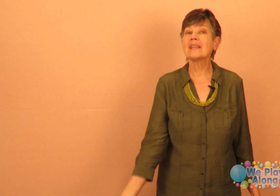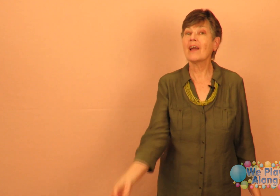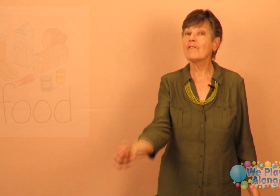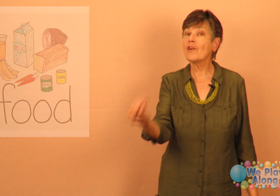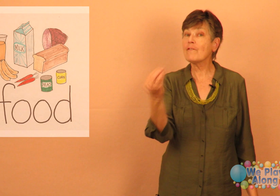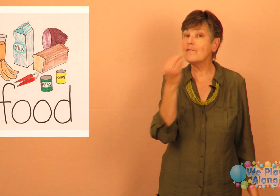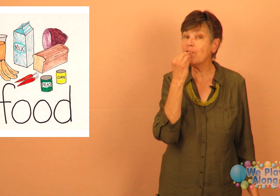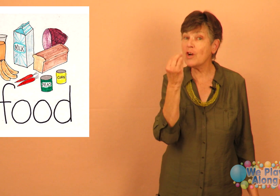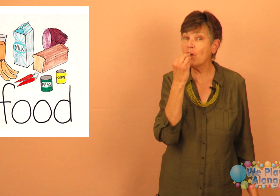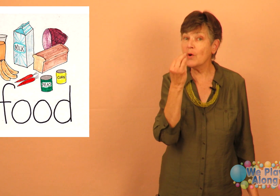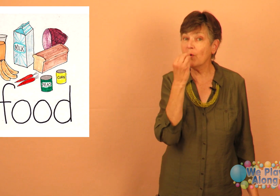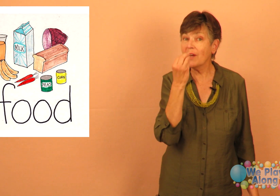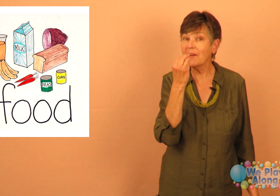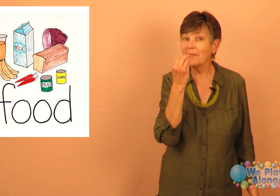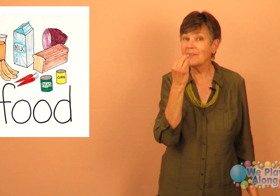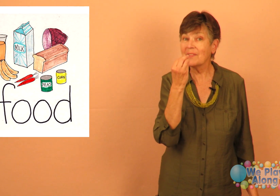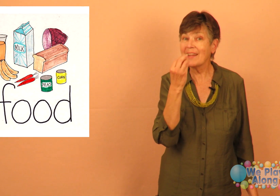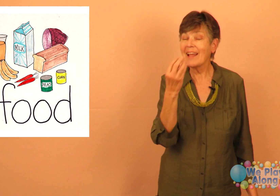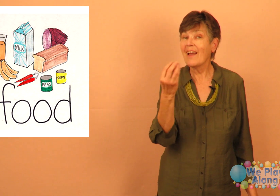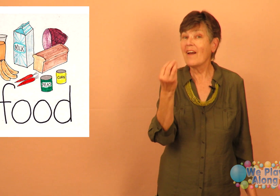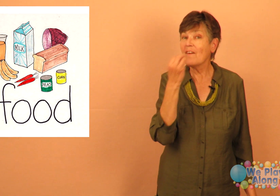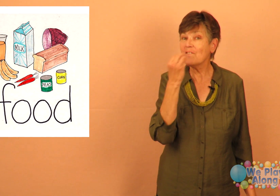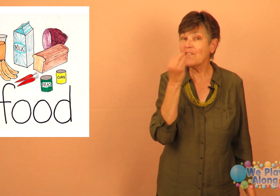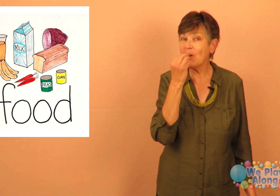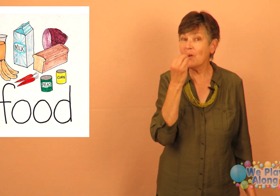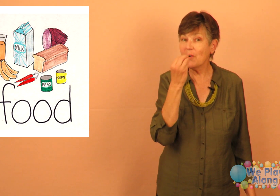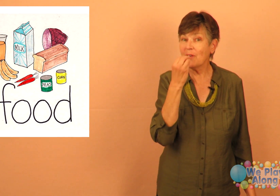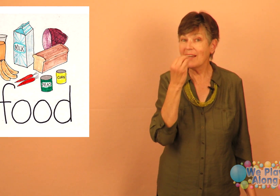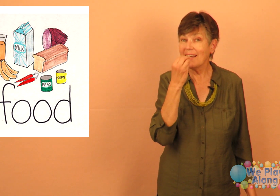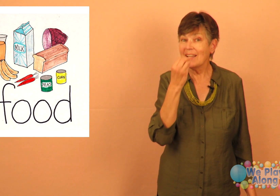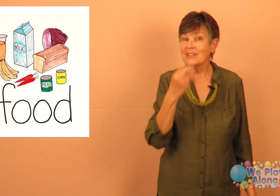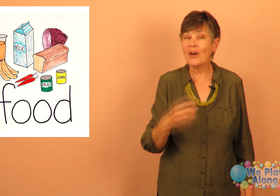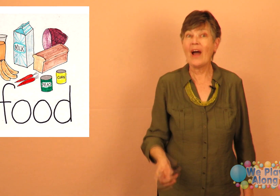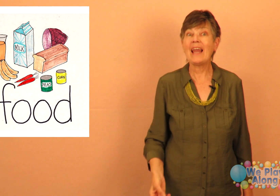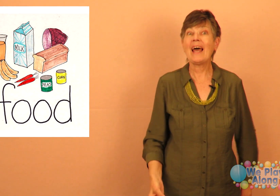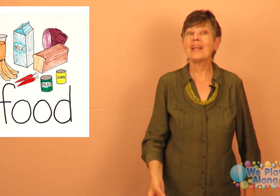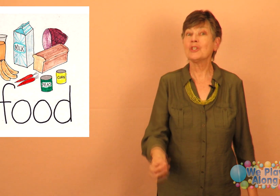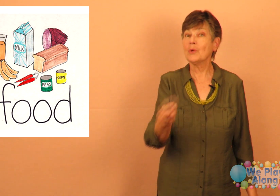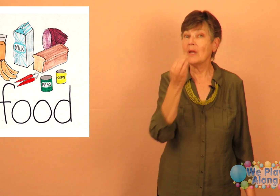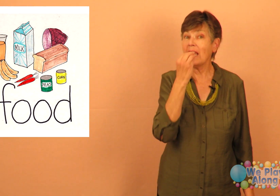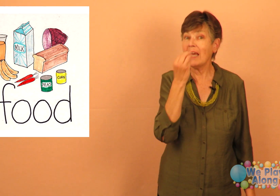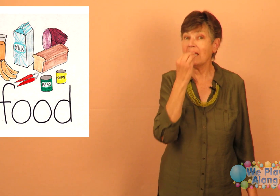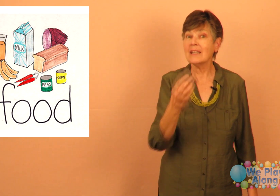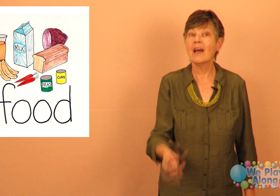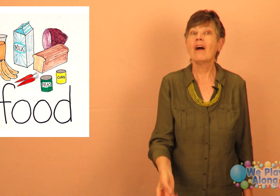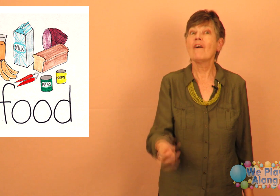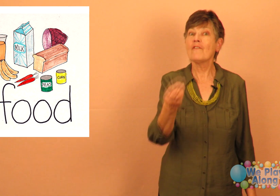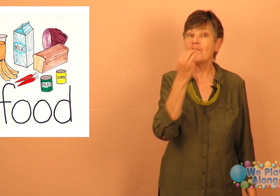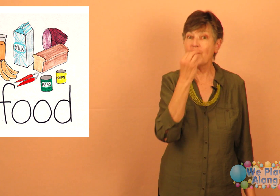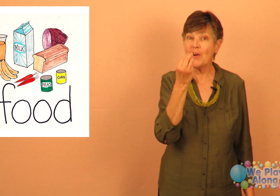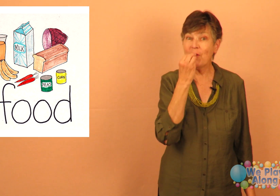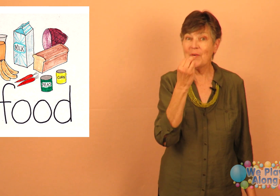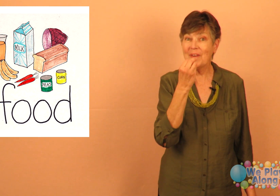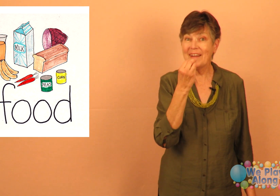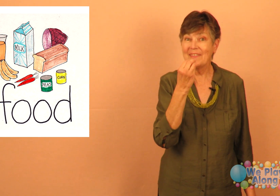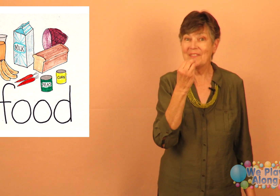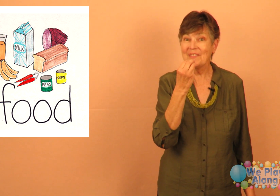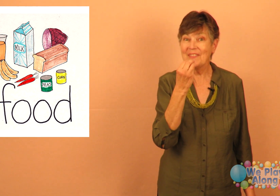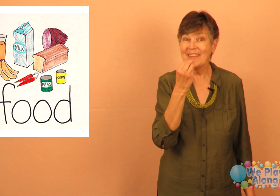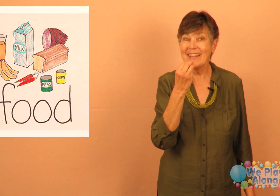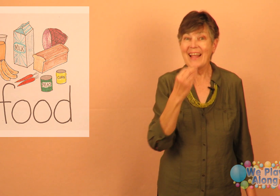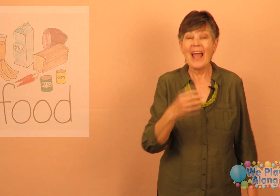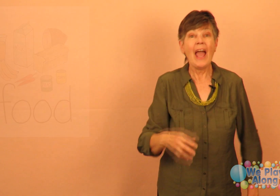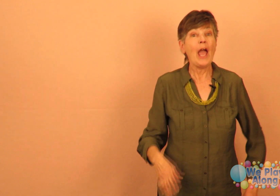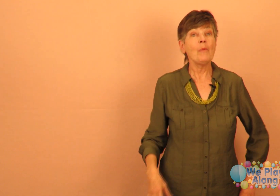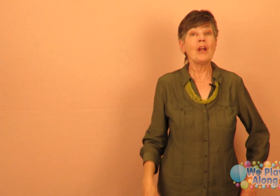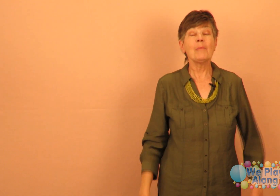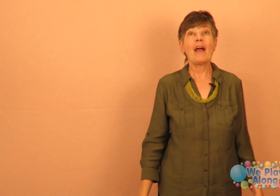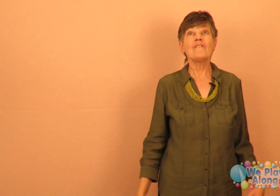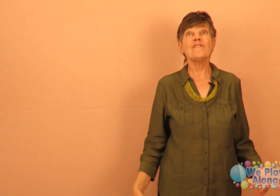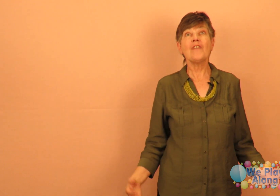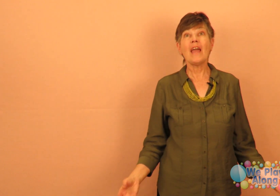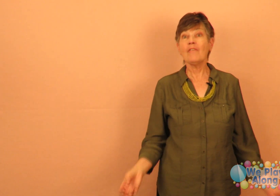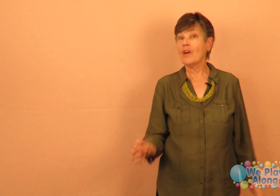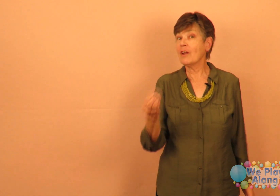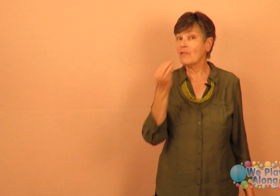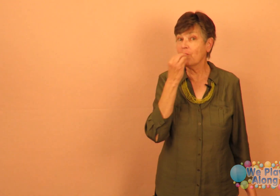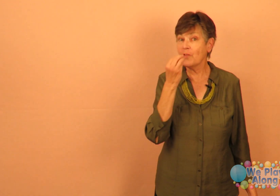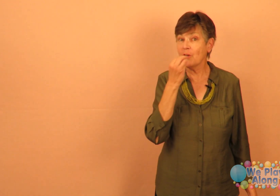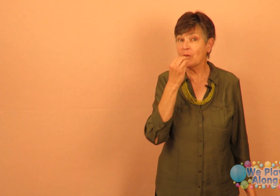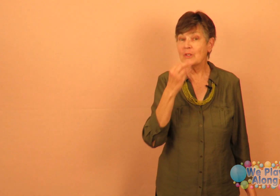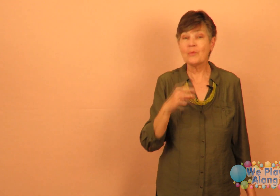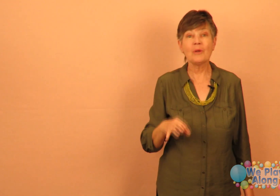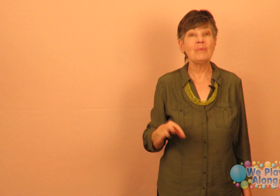sign for food food so I like to eat food and one of my favorite foods would be